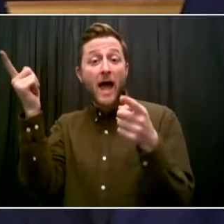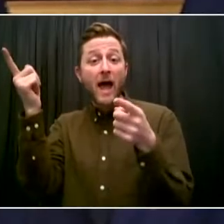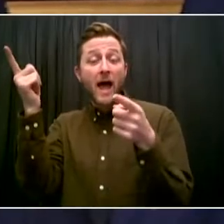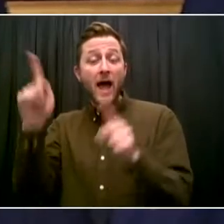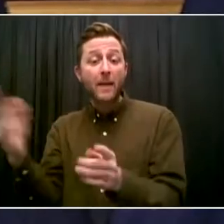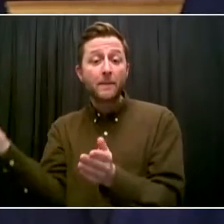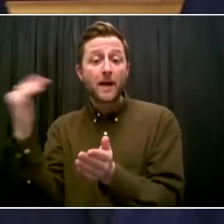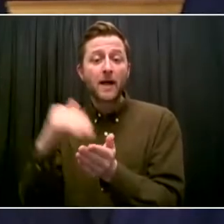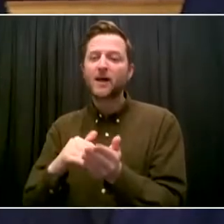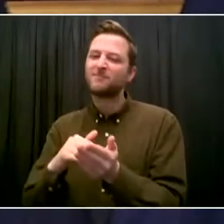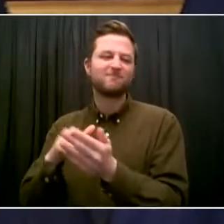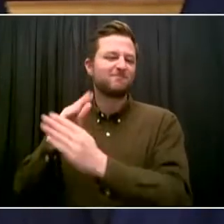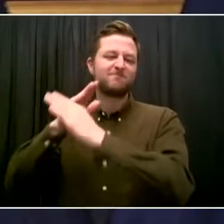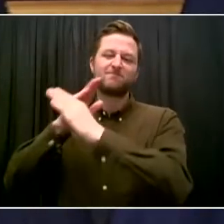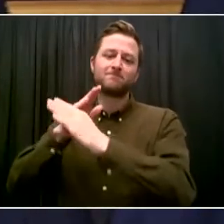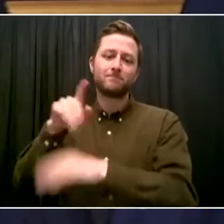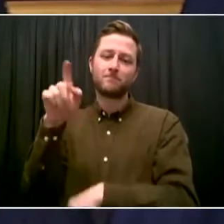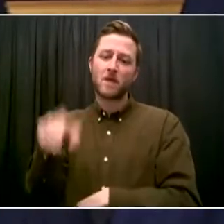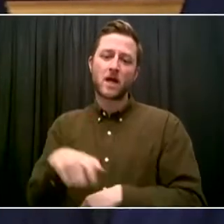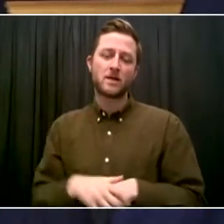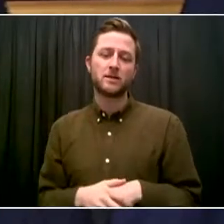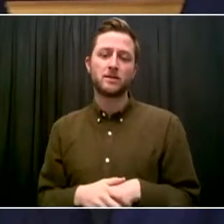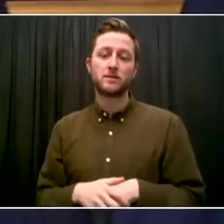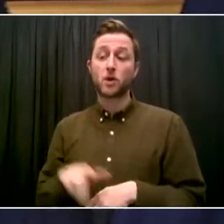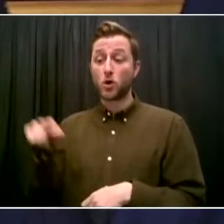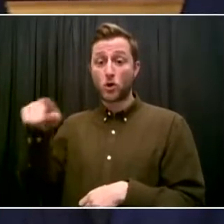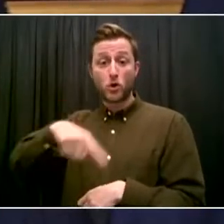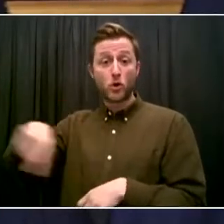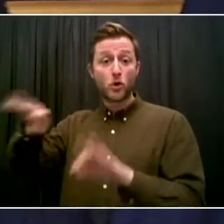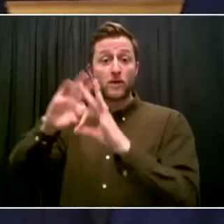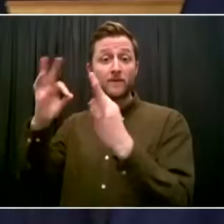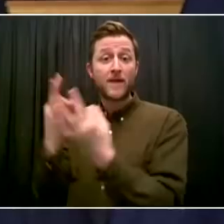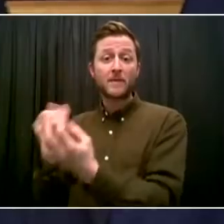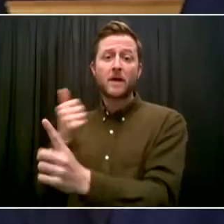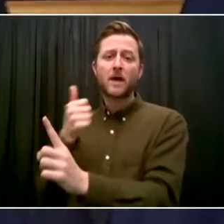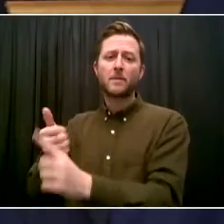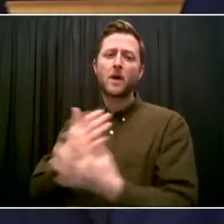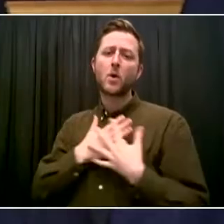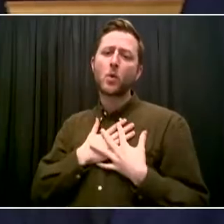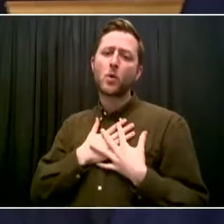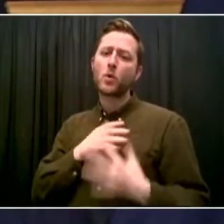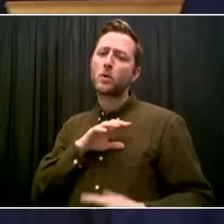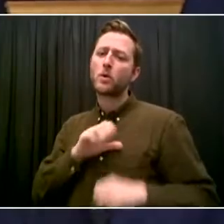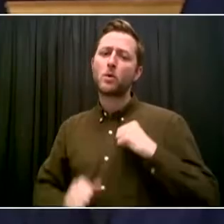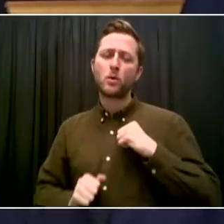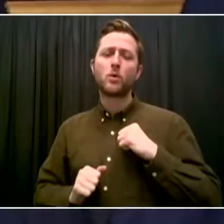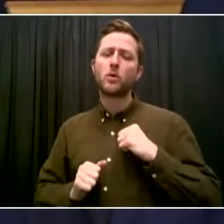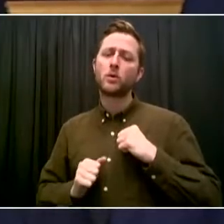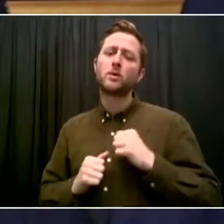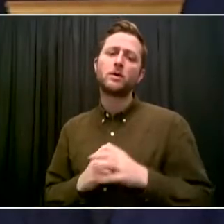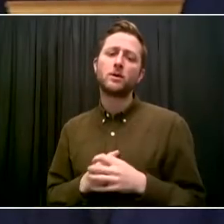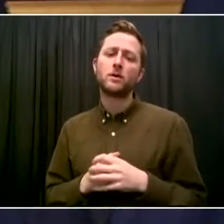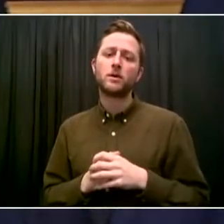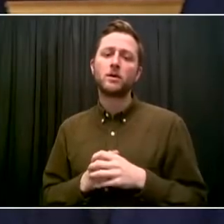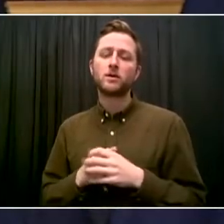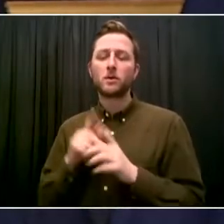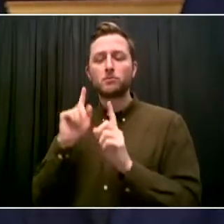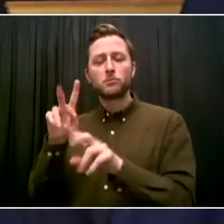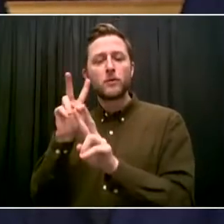BRONX.